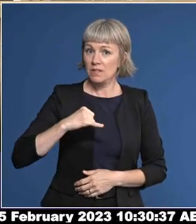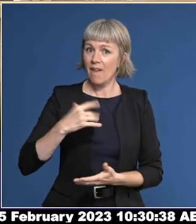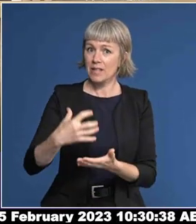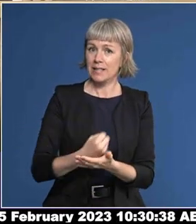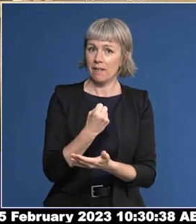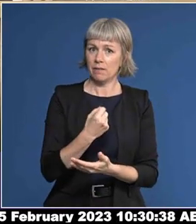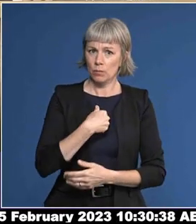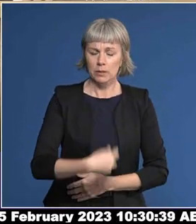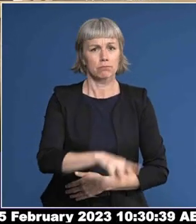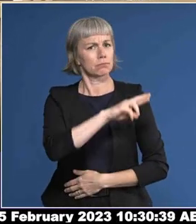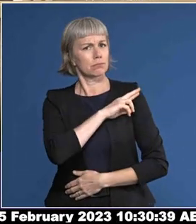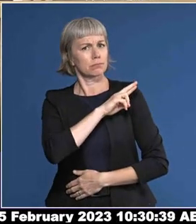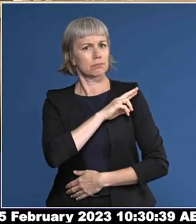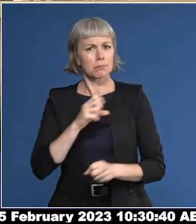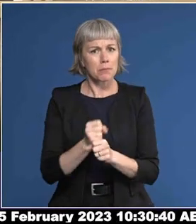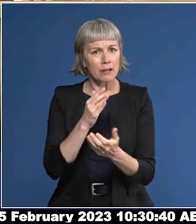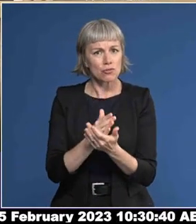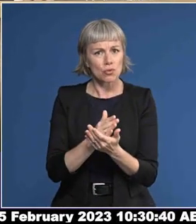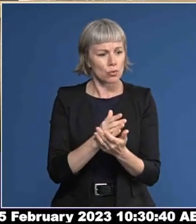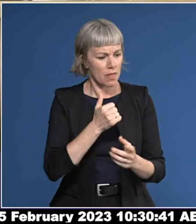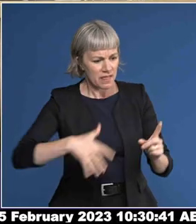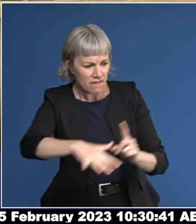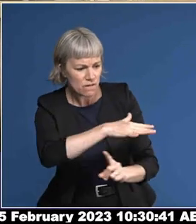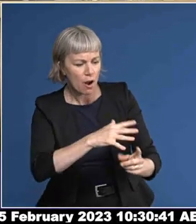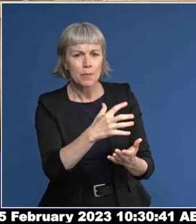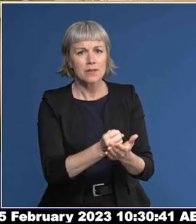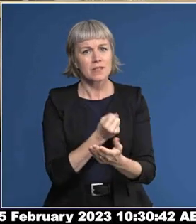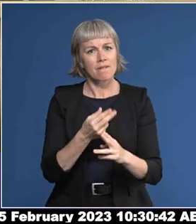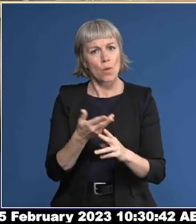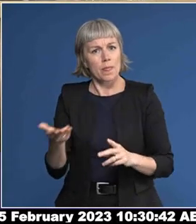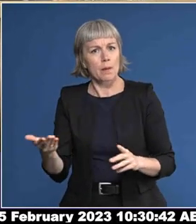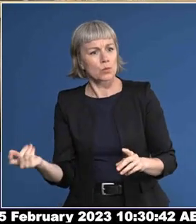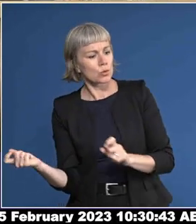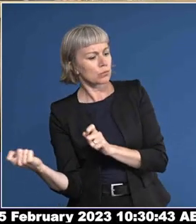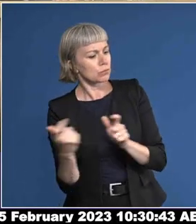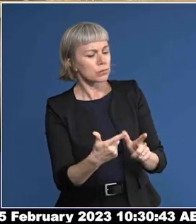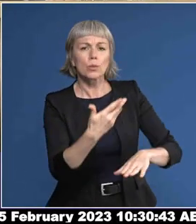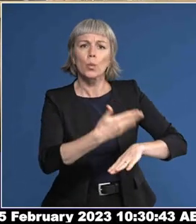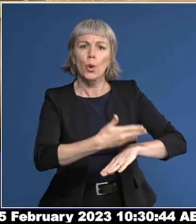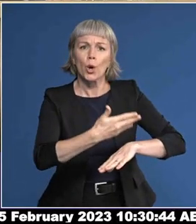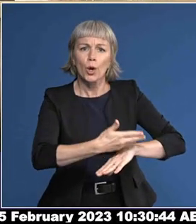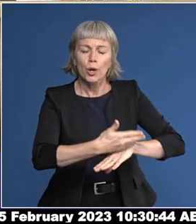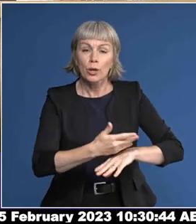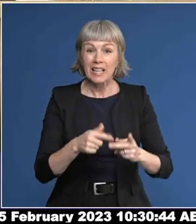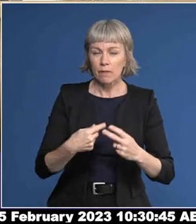an employer to make sure that our environment is safe. So, you know, if we are assessing someone for a particular type of role that has a lot